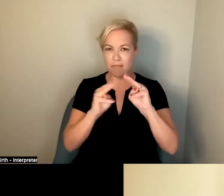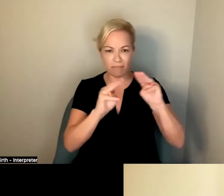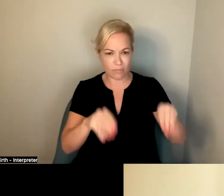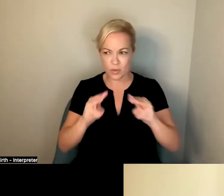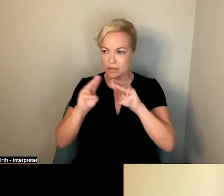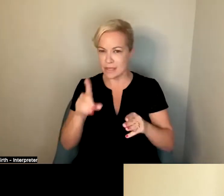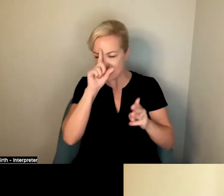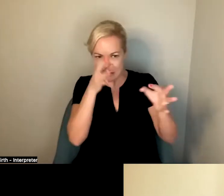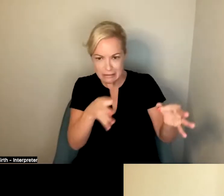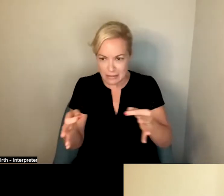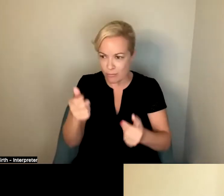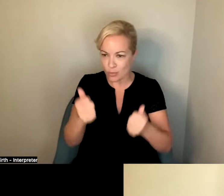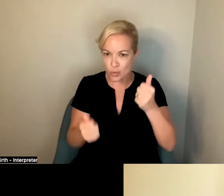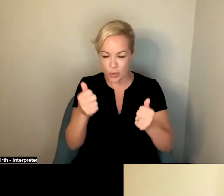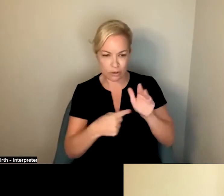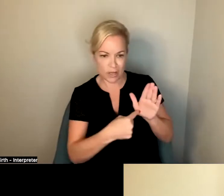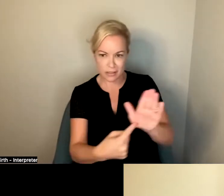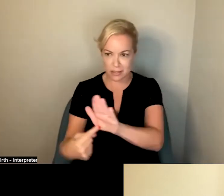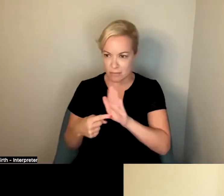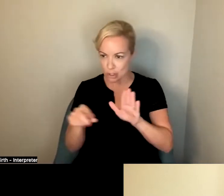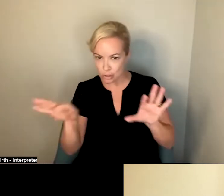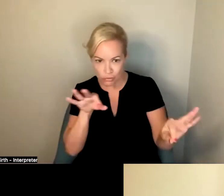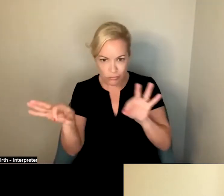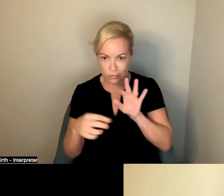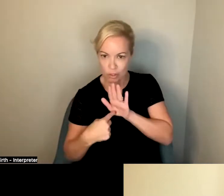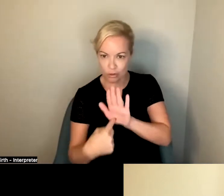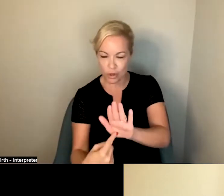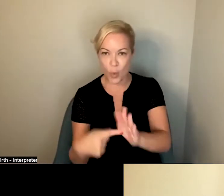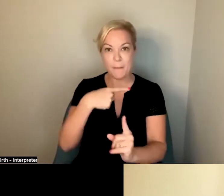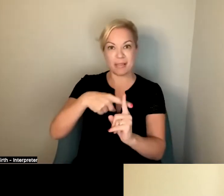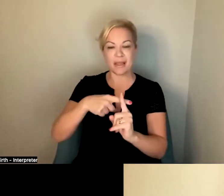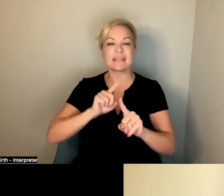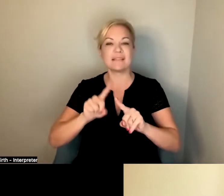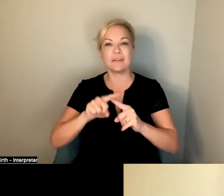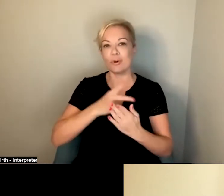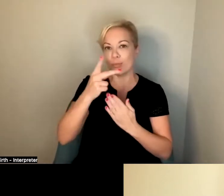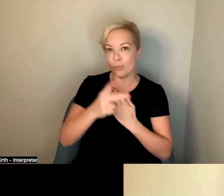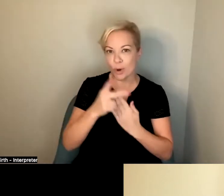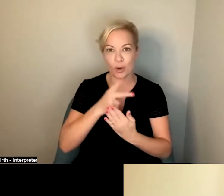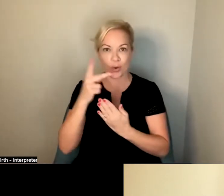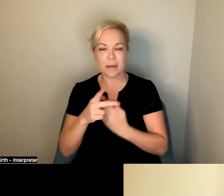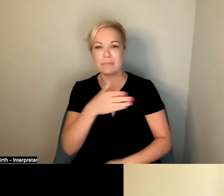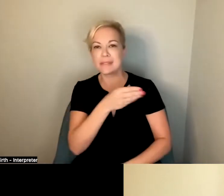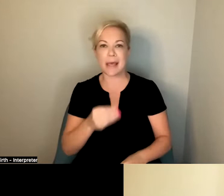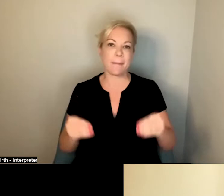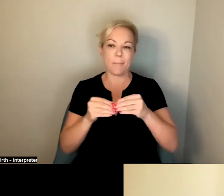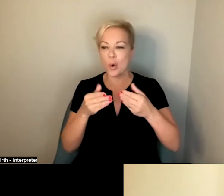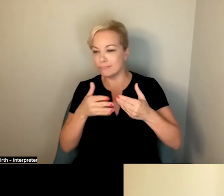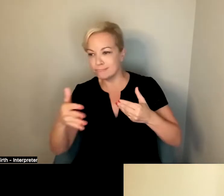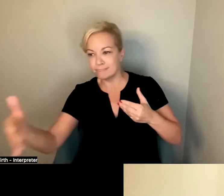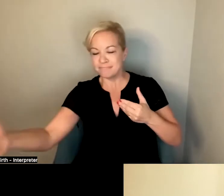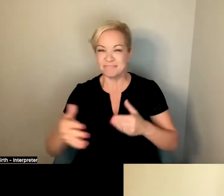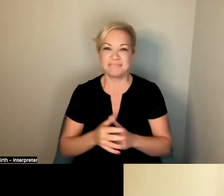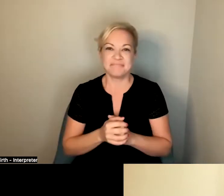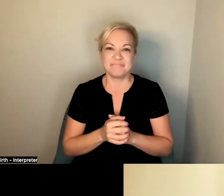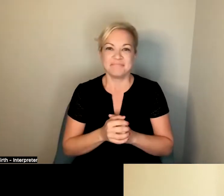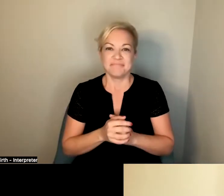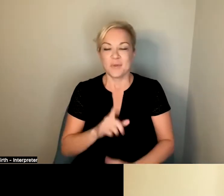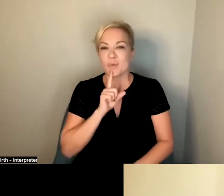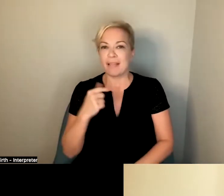and programs, and beyond. With much appreciation on behalf of the staff and board of MAAM,